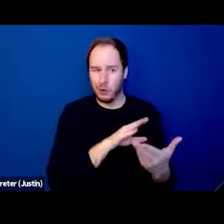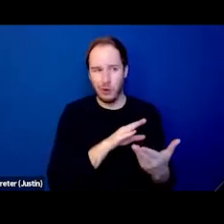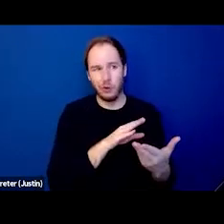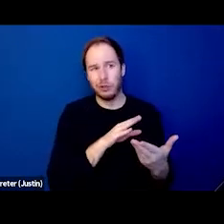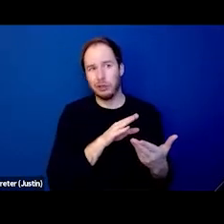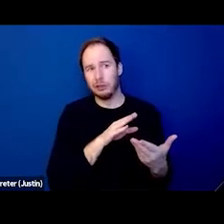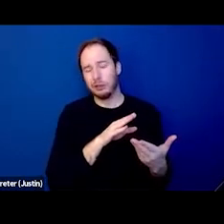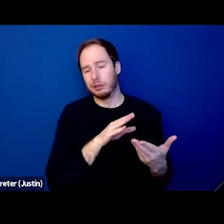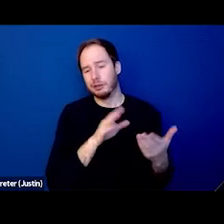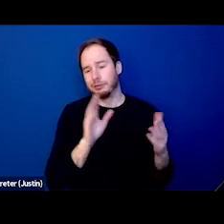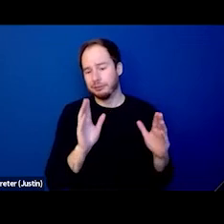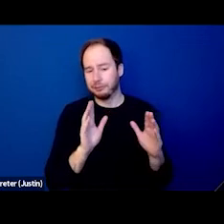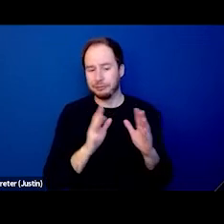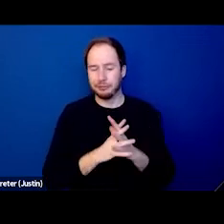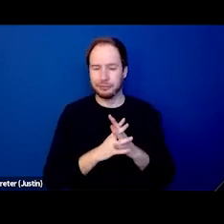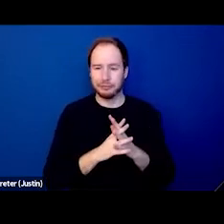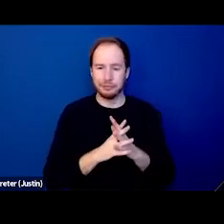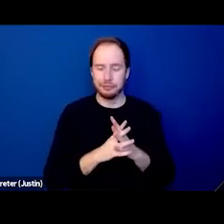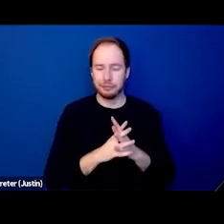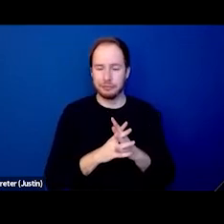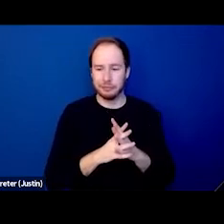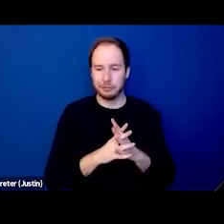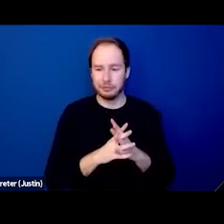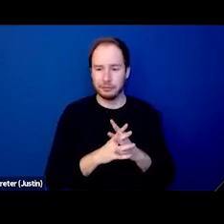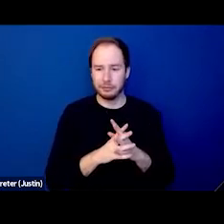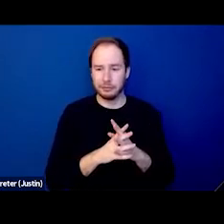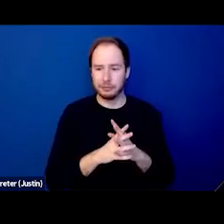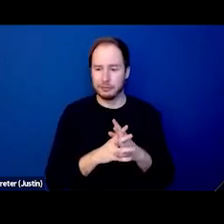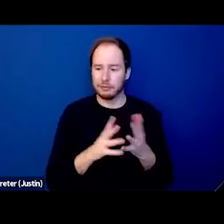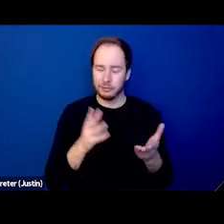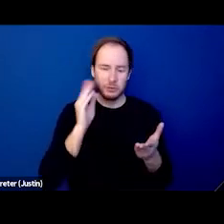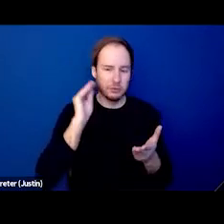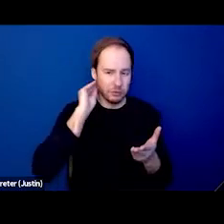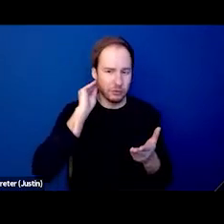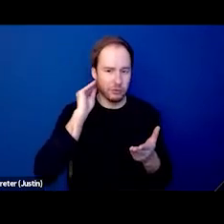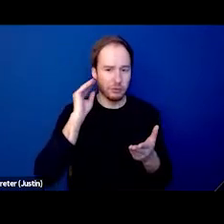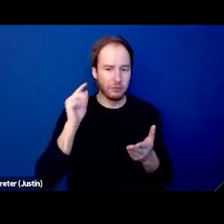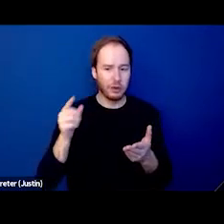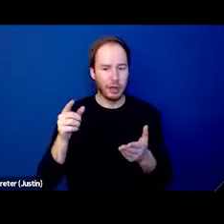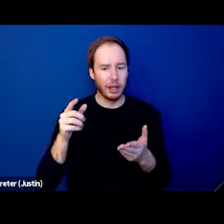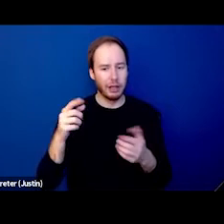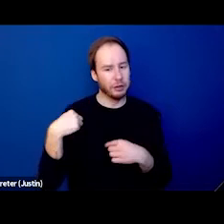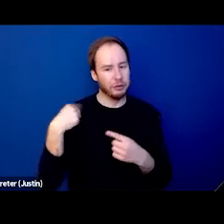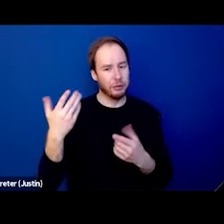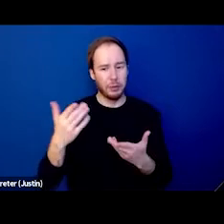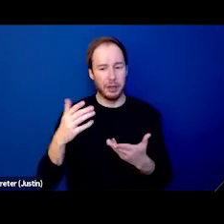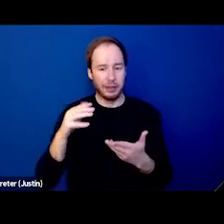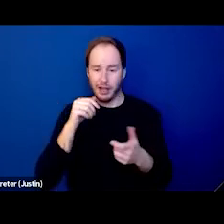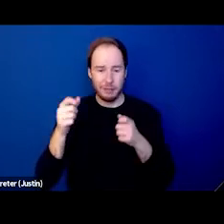or just that they've been mismanaged or their relationship has been fractured.